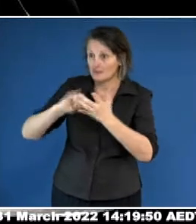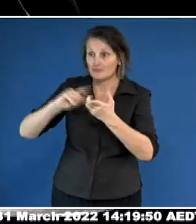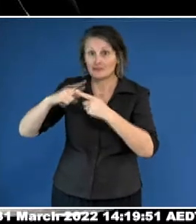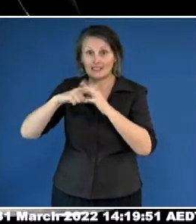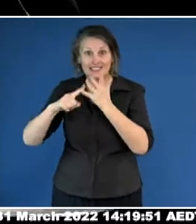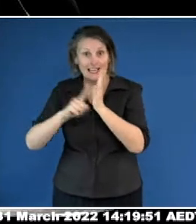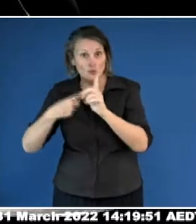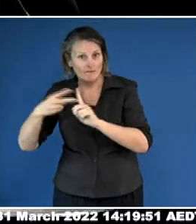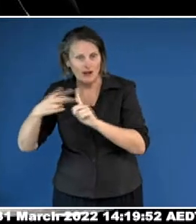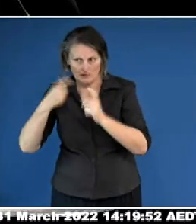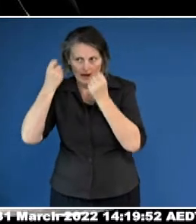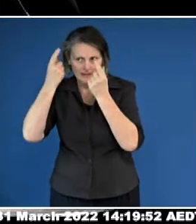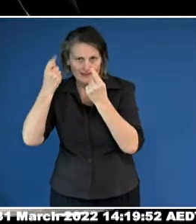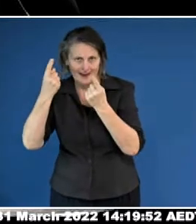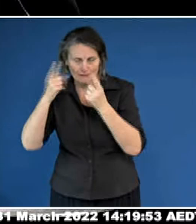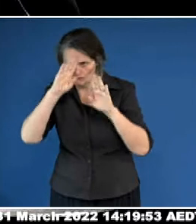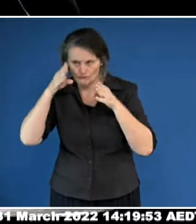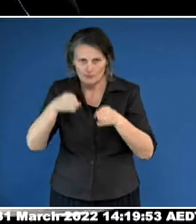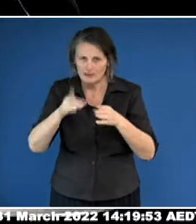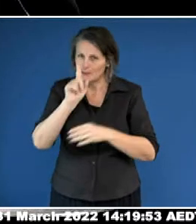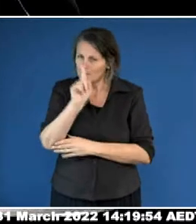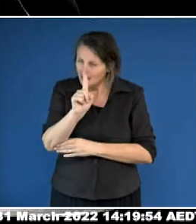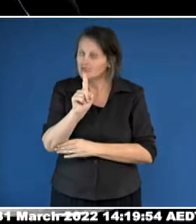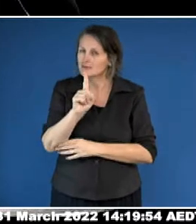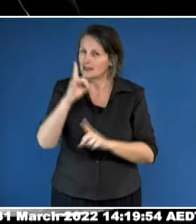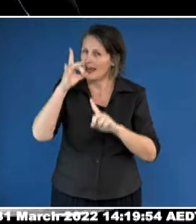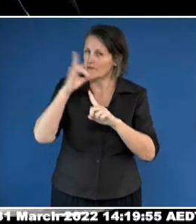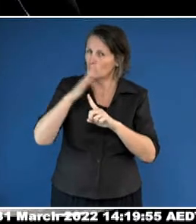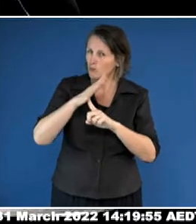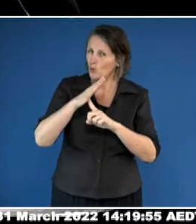there are some very important things we need to say up front.